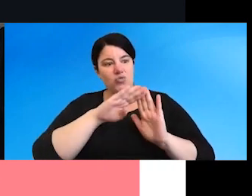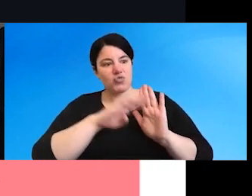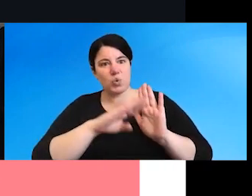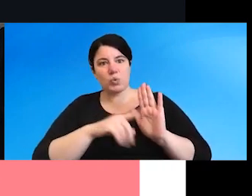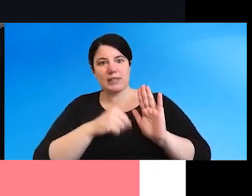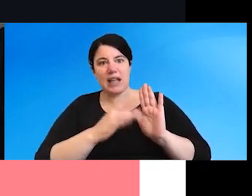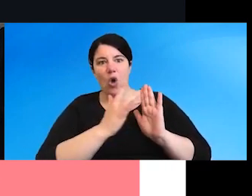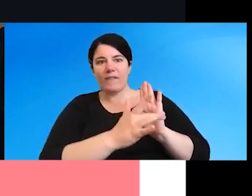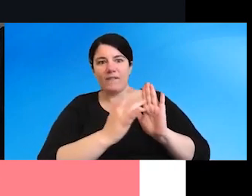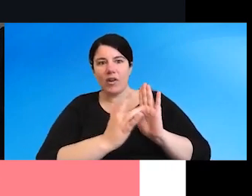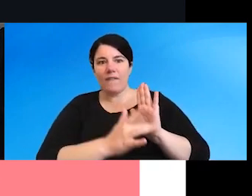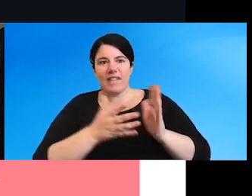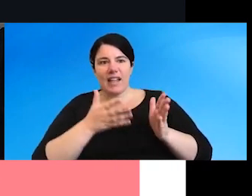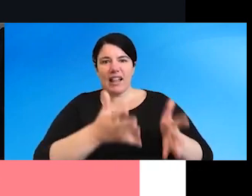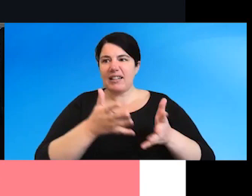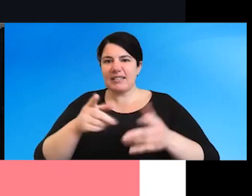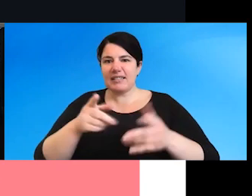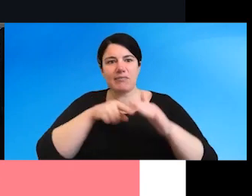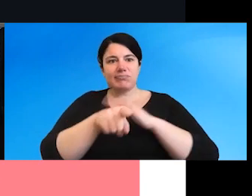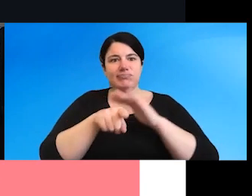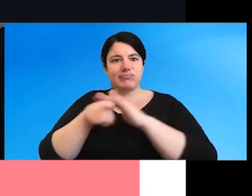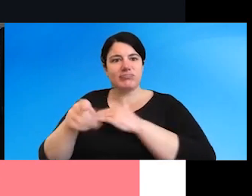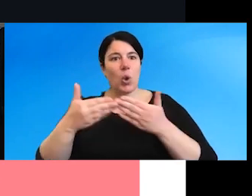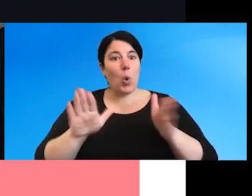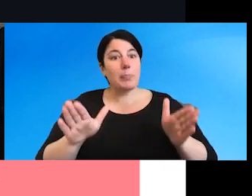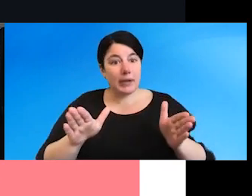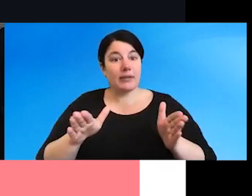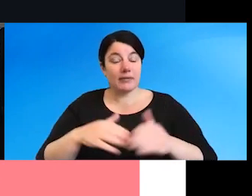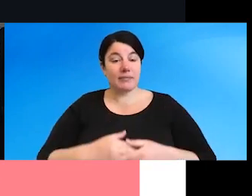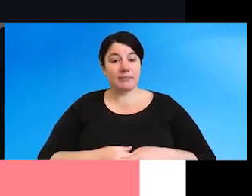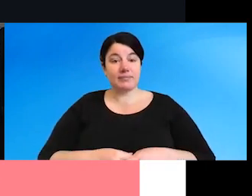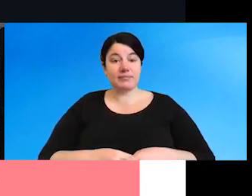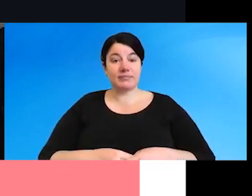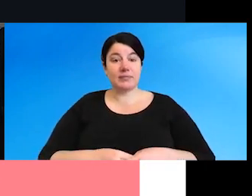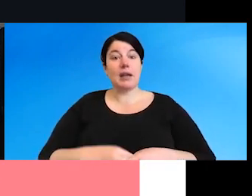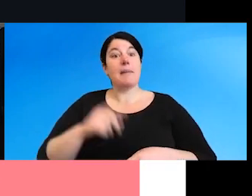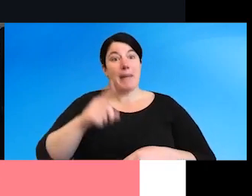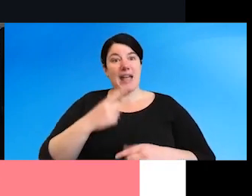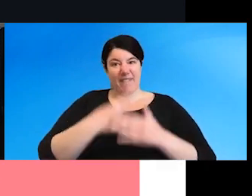But also, as I said, if you have the capacity to expand this out as a more generalised crisis plan, think